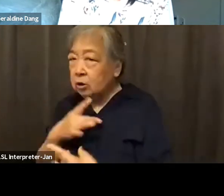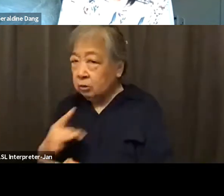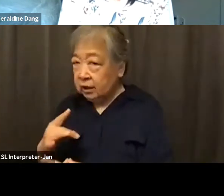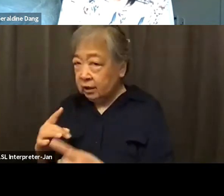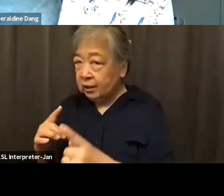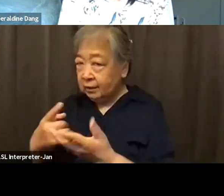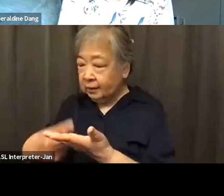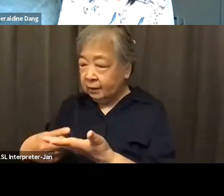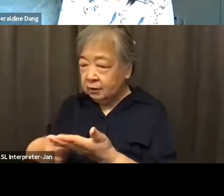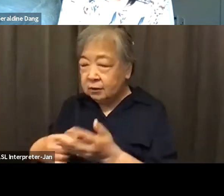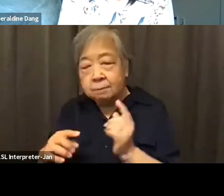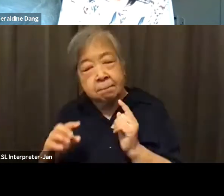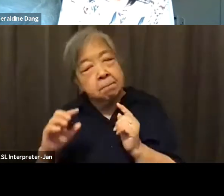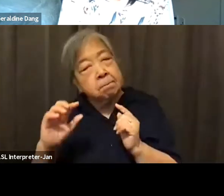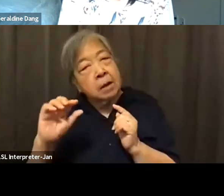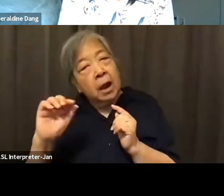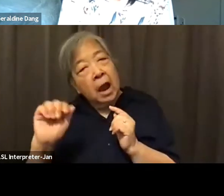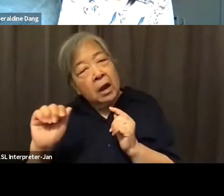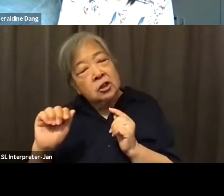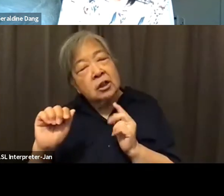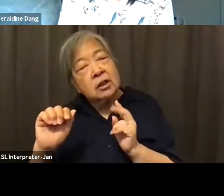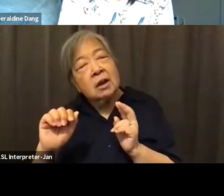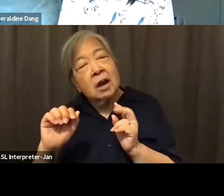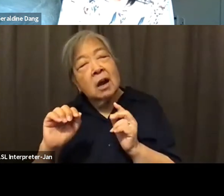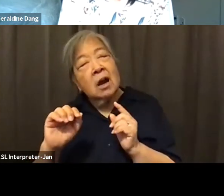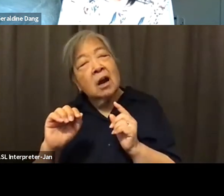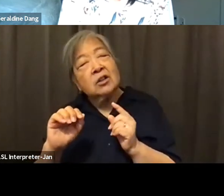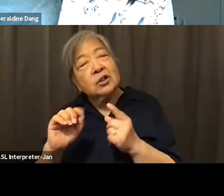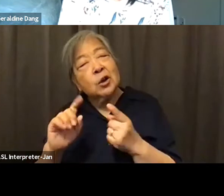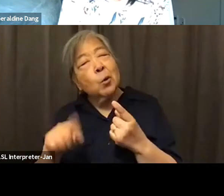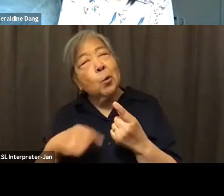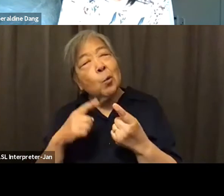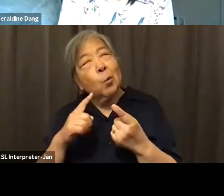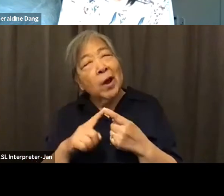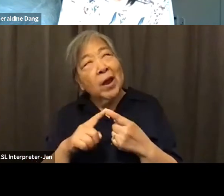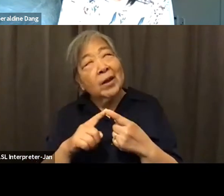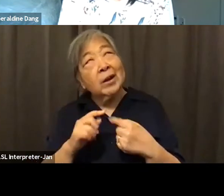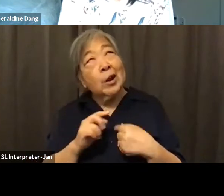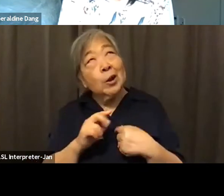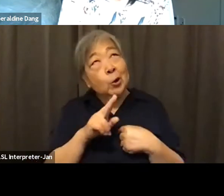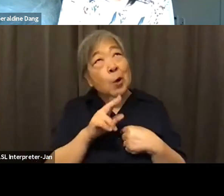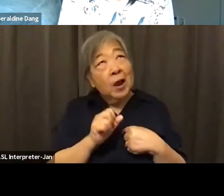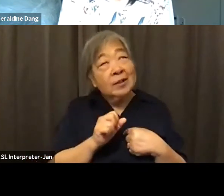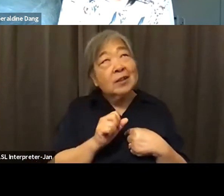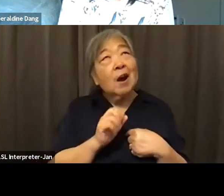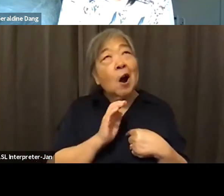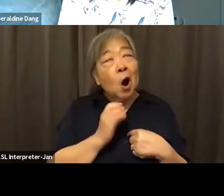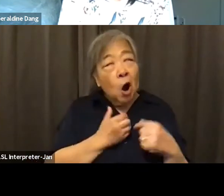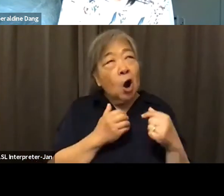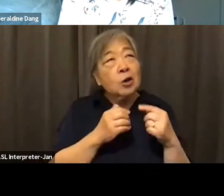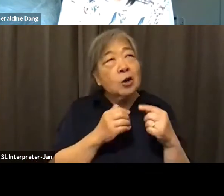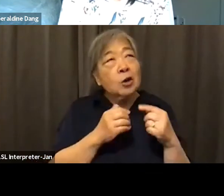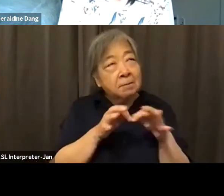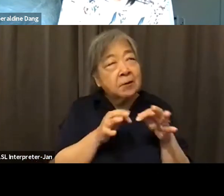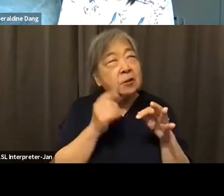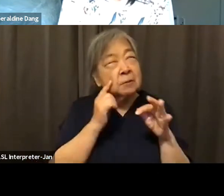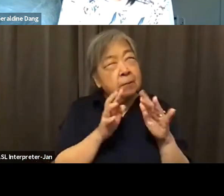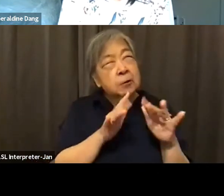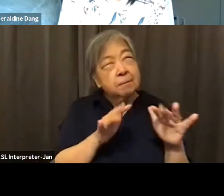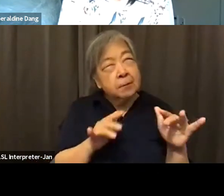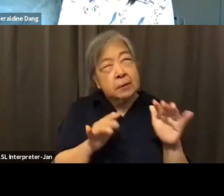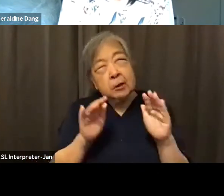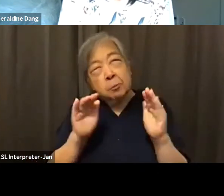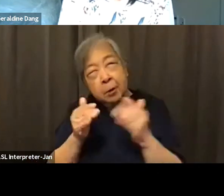One is our U.S. definitions of diversity, and I think a lot about, you know, at MIUSA